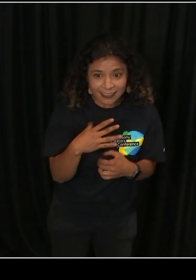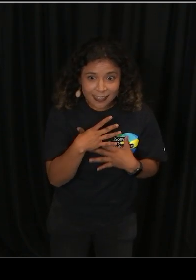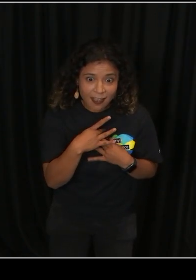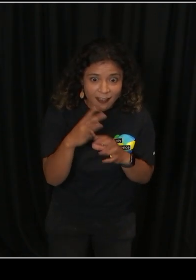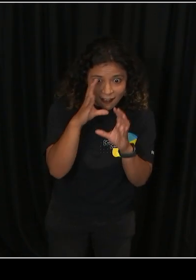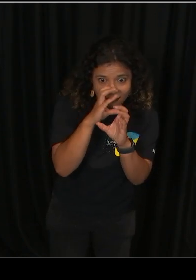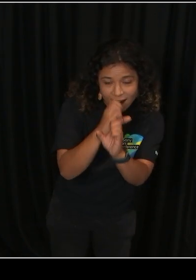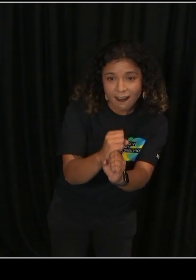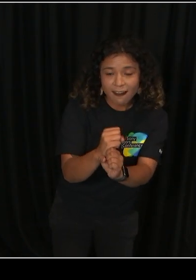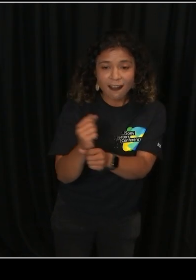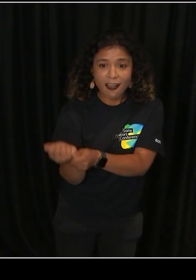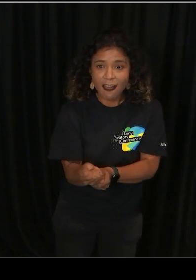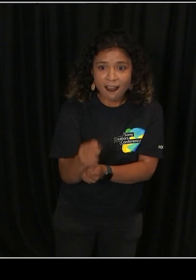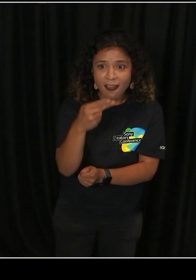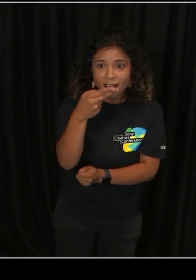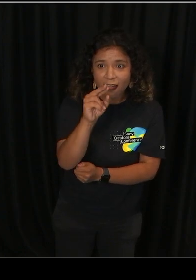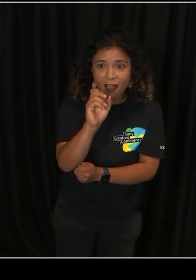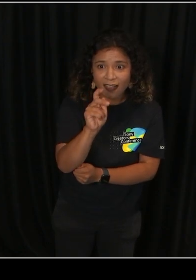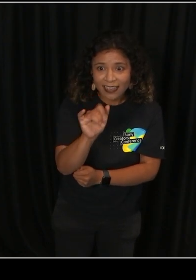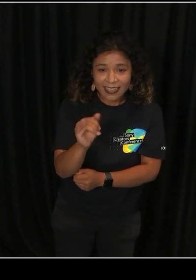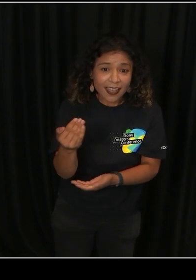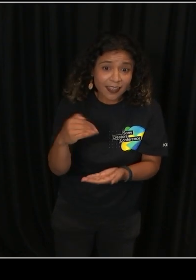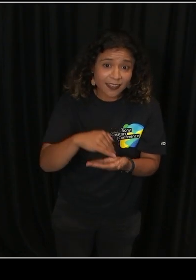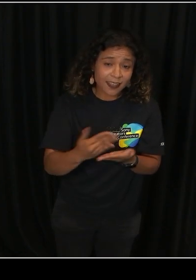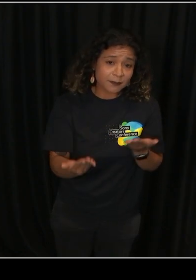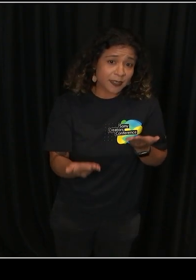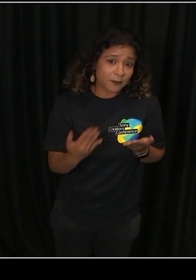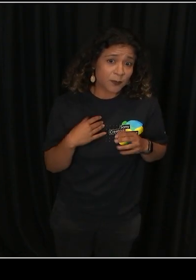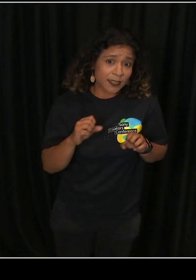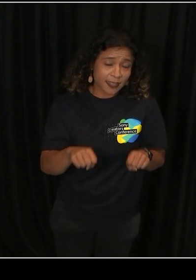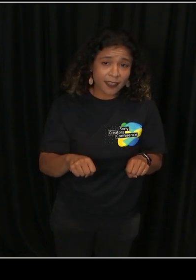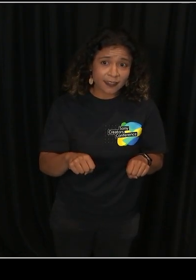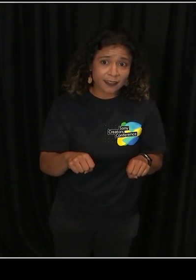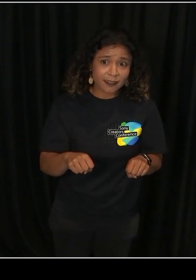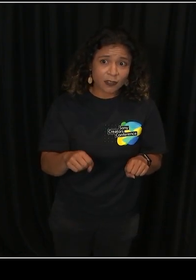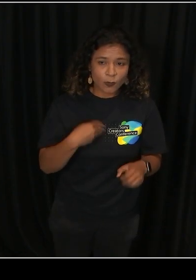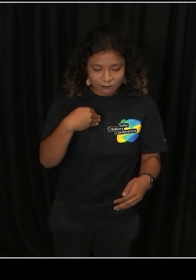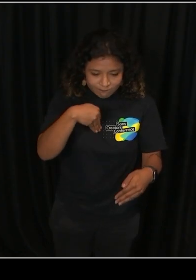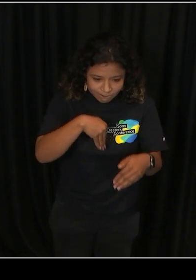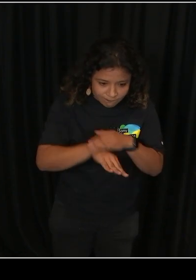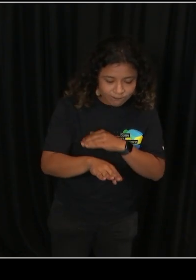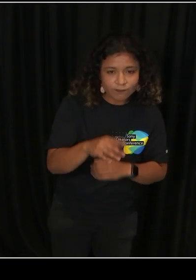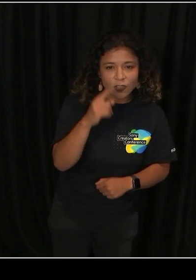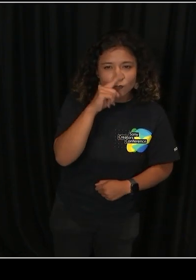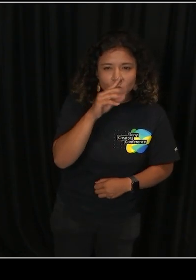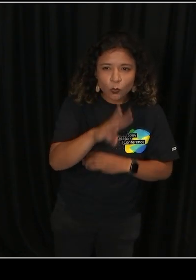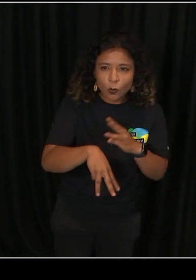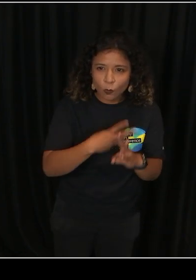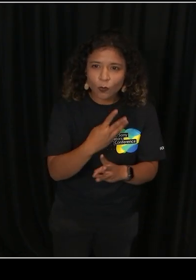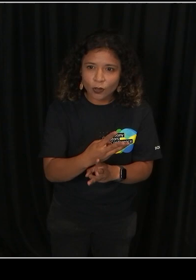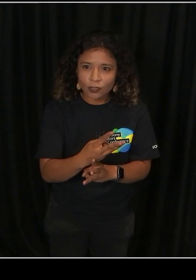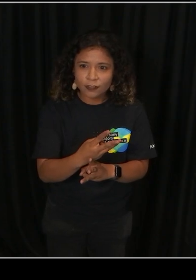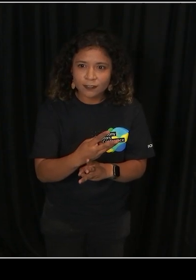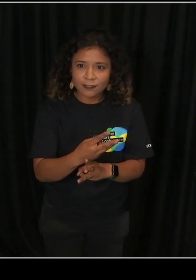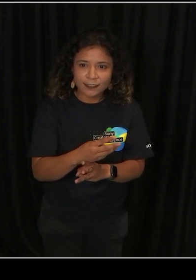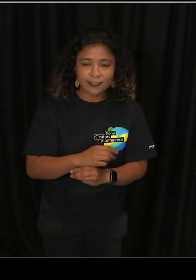we had a match play out fully in the virtual world of Big City Greens, which is a kid's show. I'm not sure all of you know what Big City Greens is,